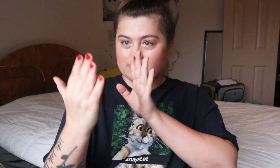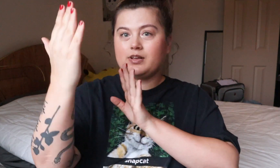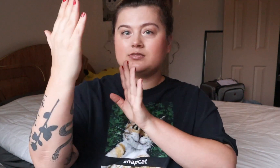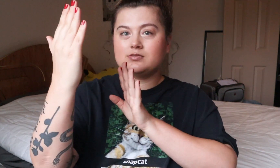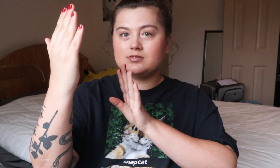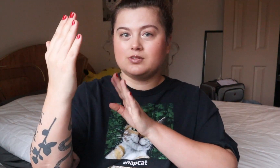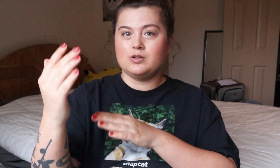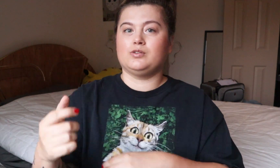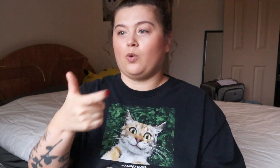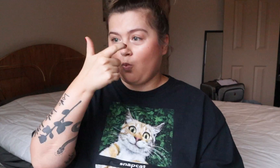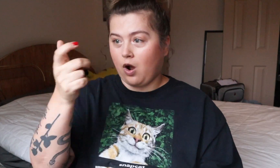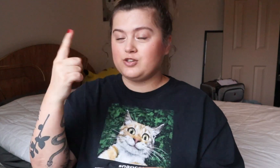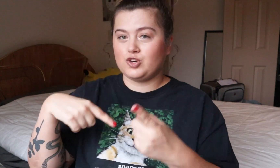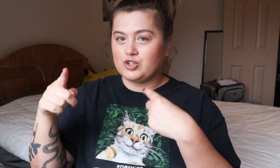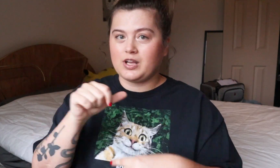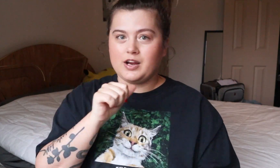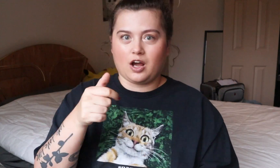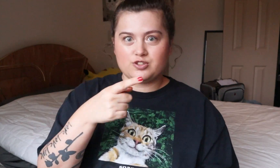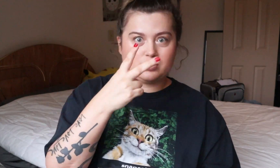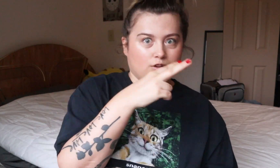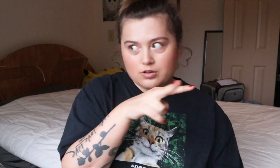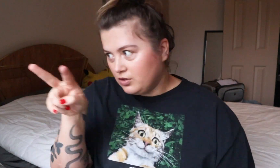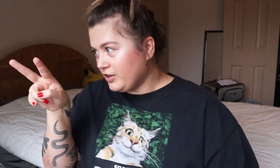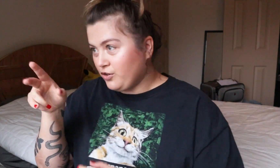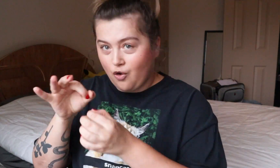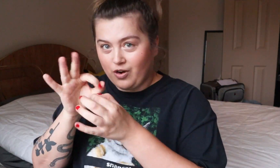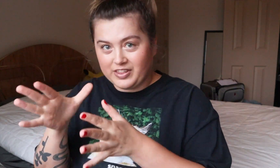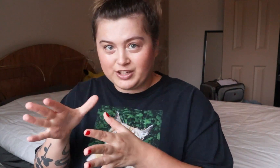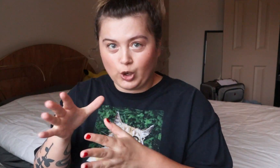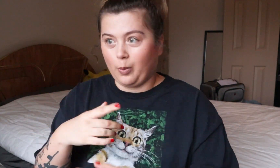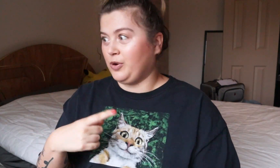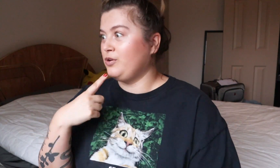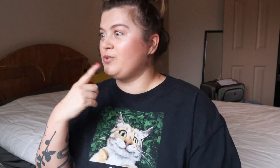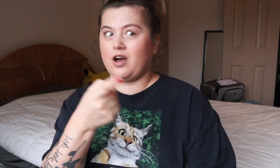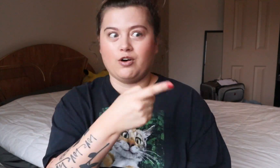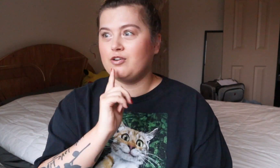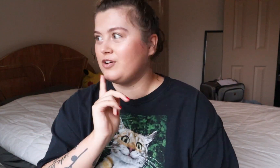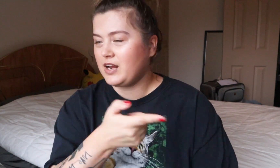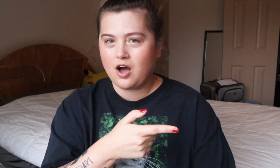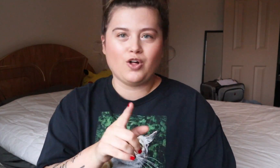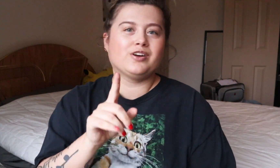He remained face-to-face with Raven while she signed, and that he didn't say, "Tell her this, tell her that."